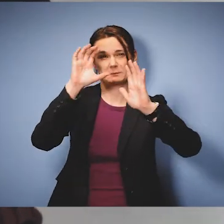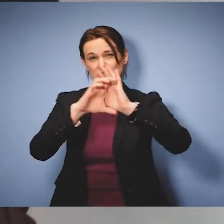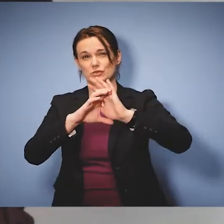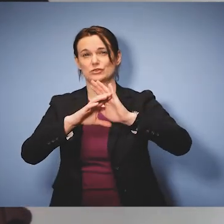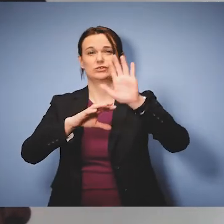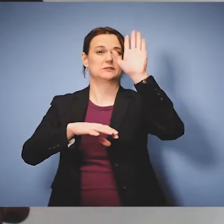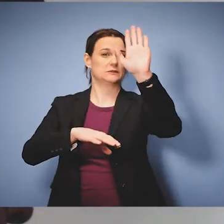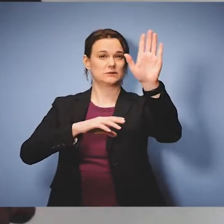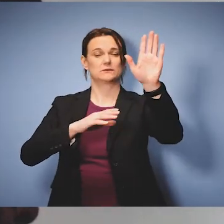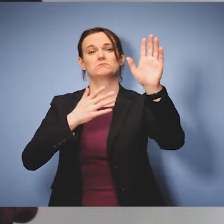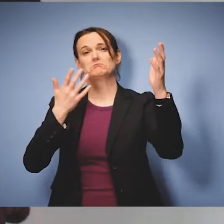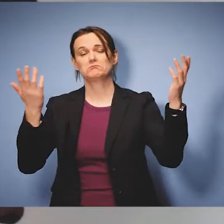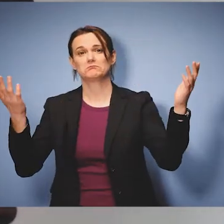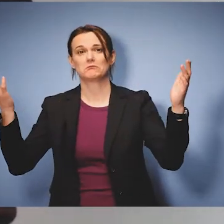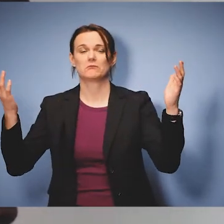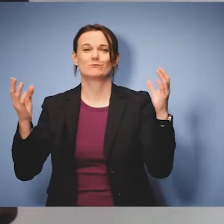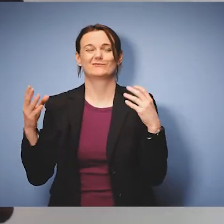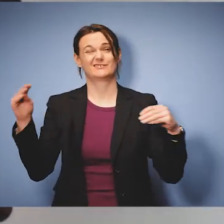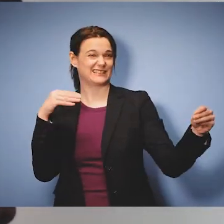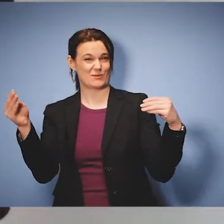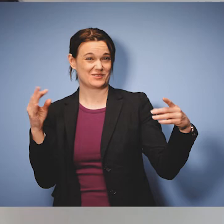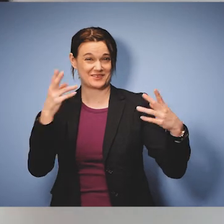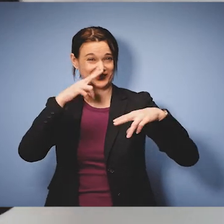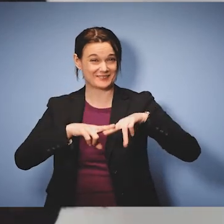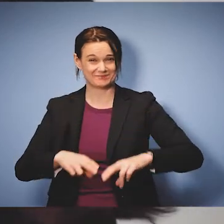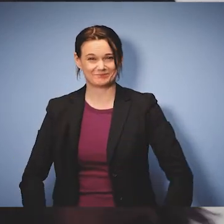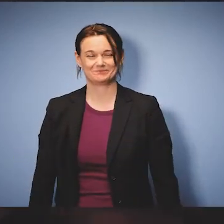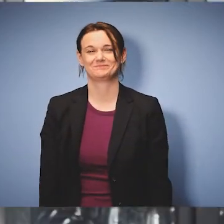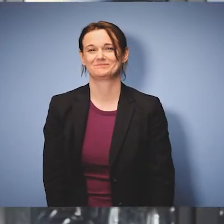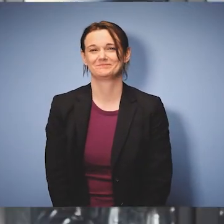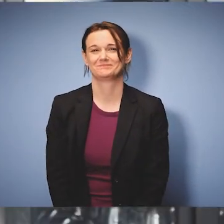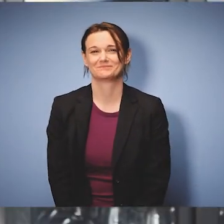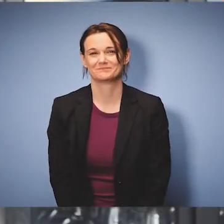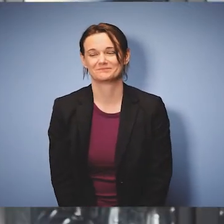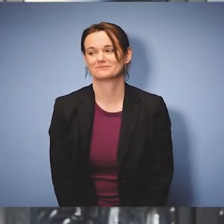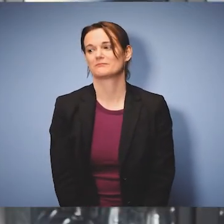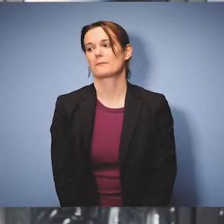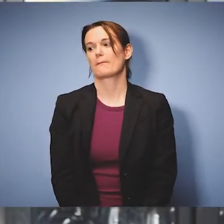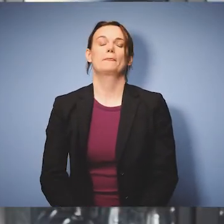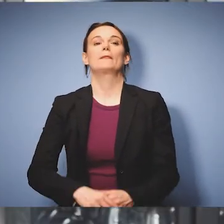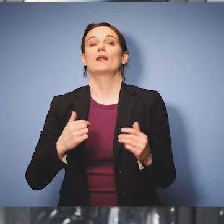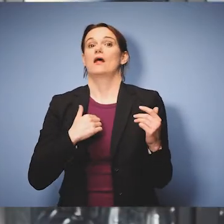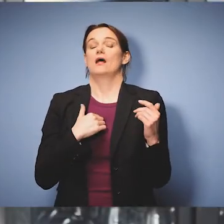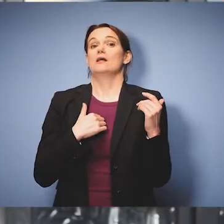You can kind of freehand the wall as you go which is I think a really fun part of it. I always like to add the caulking as I go